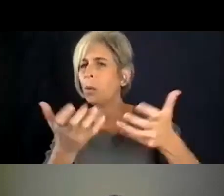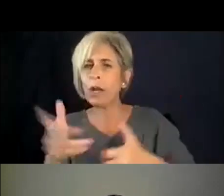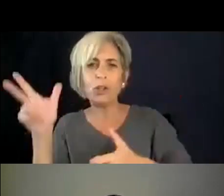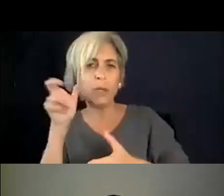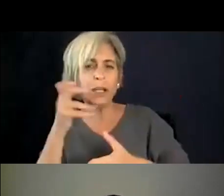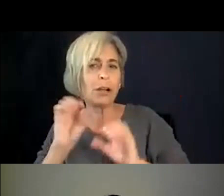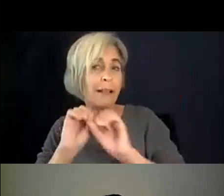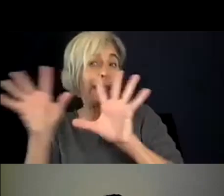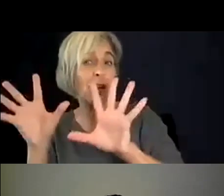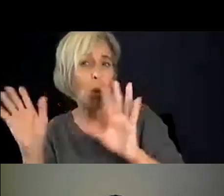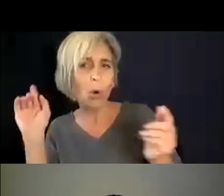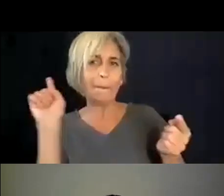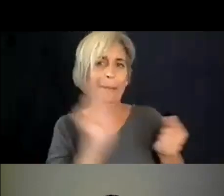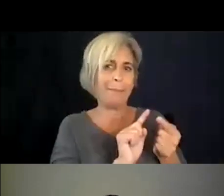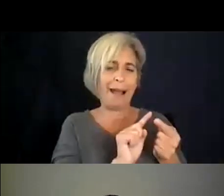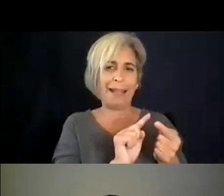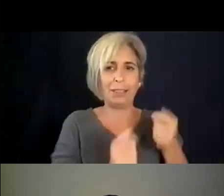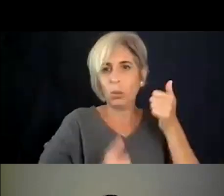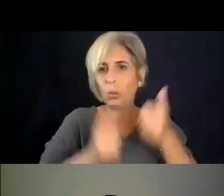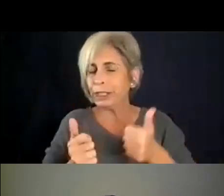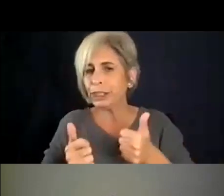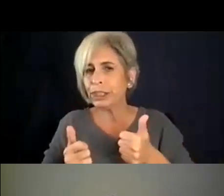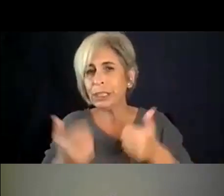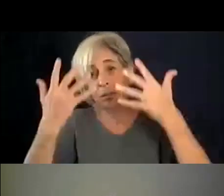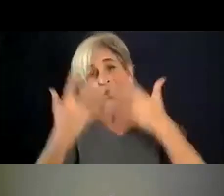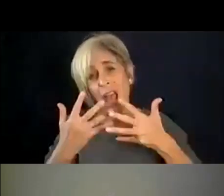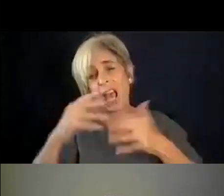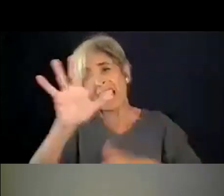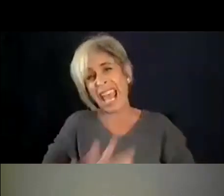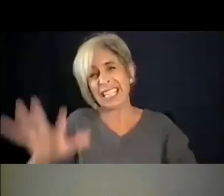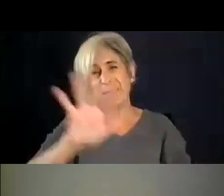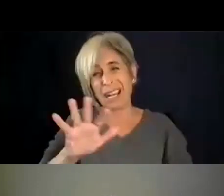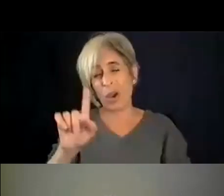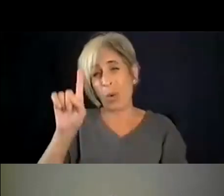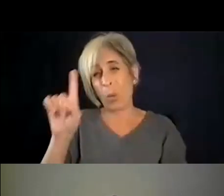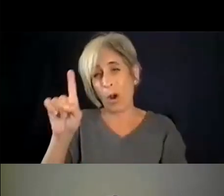the sad thing is that it's estimated with $1.40